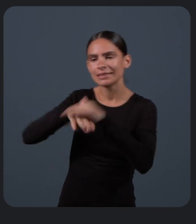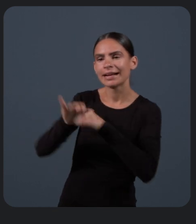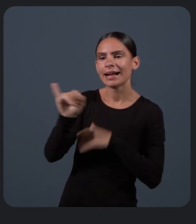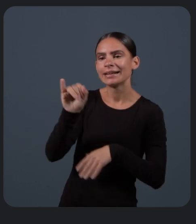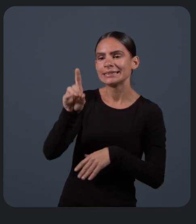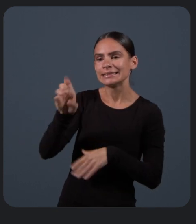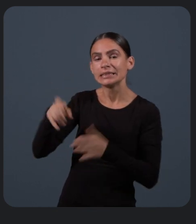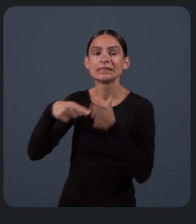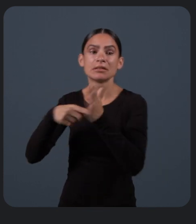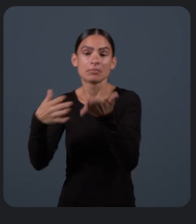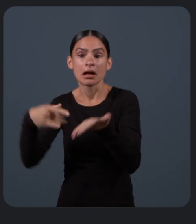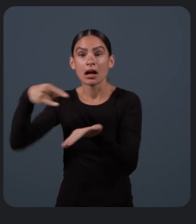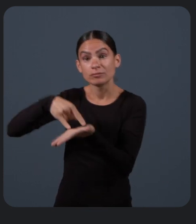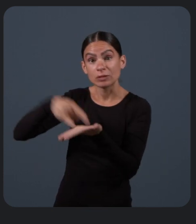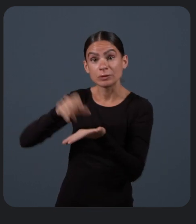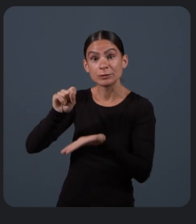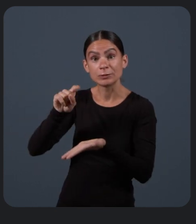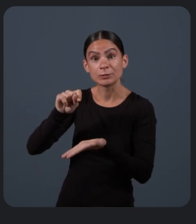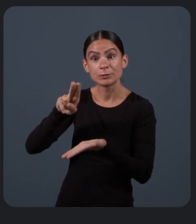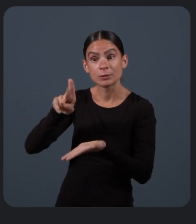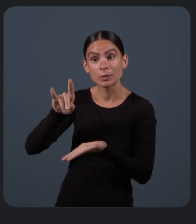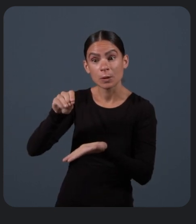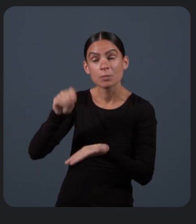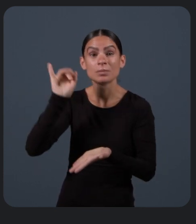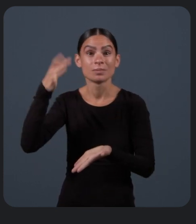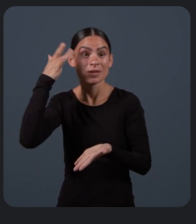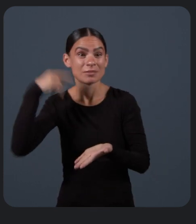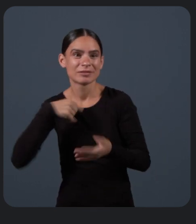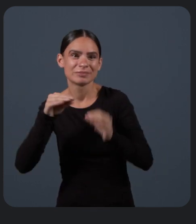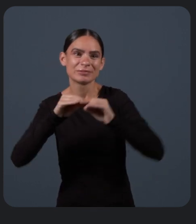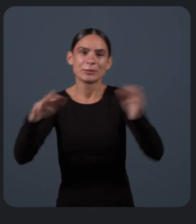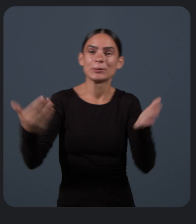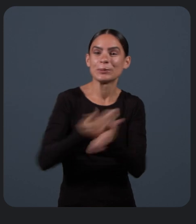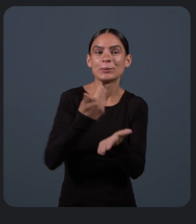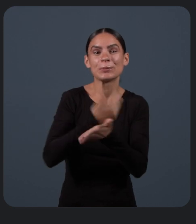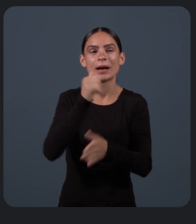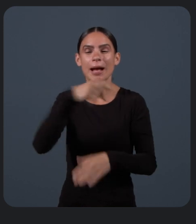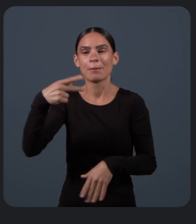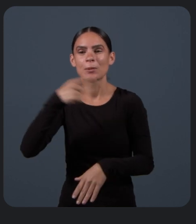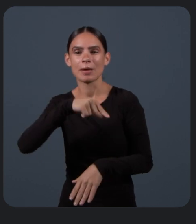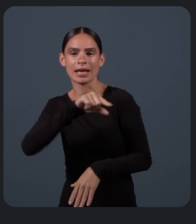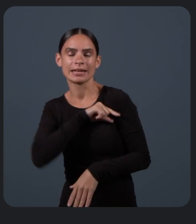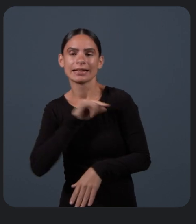And that's why we're launching the new App Quality Insights window in Android Studio.